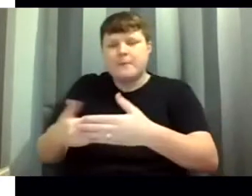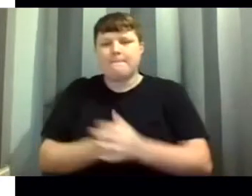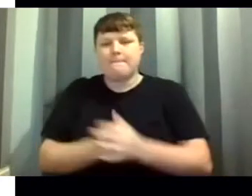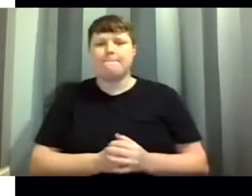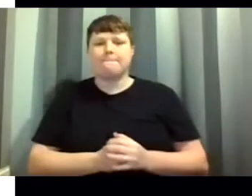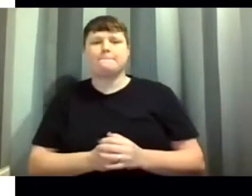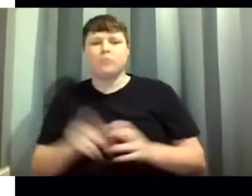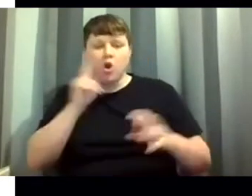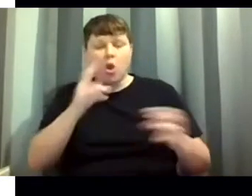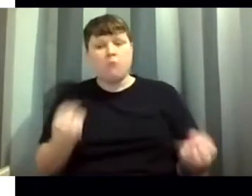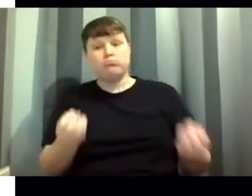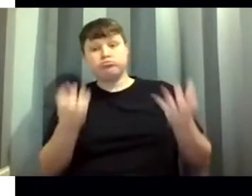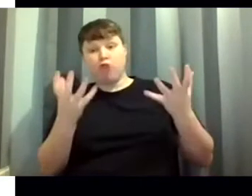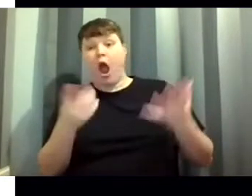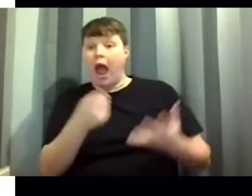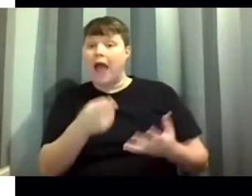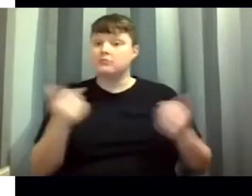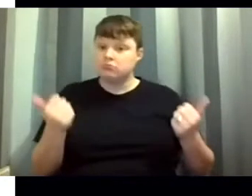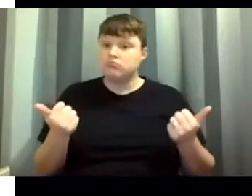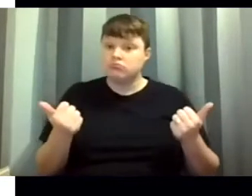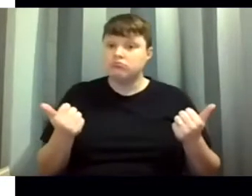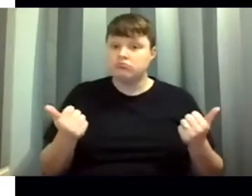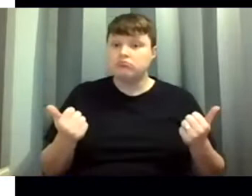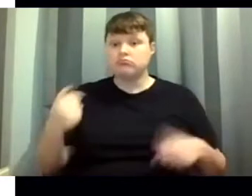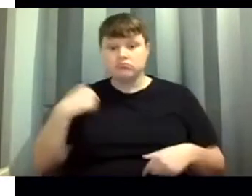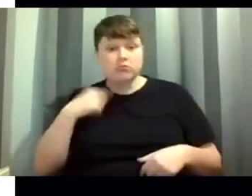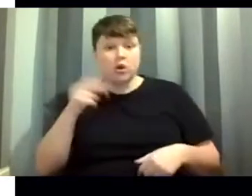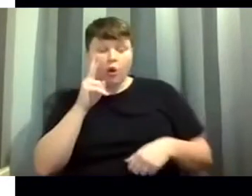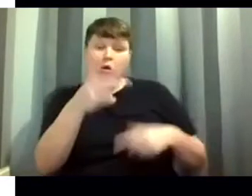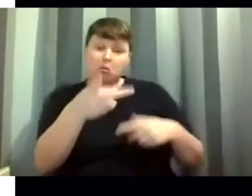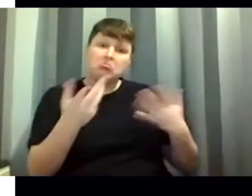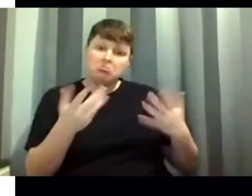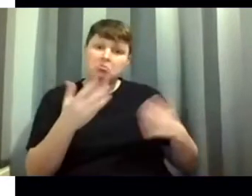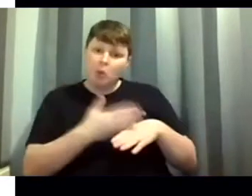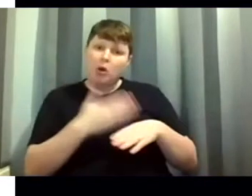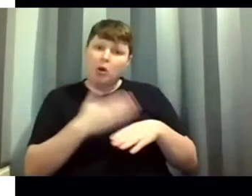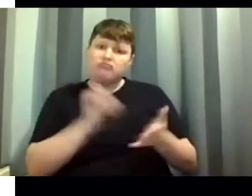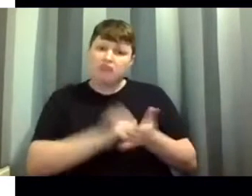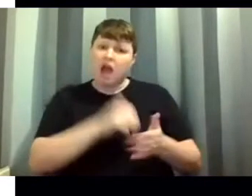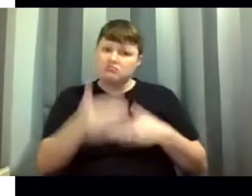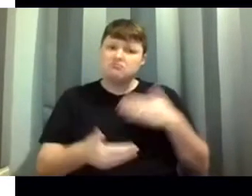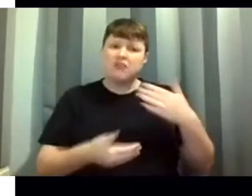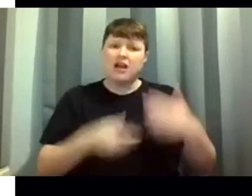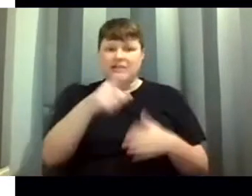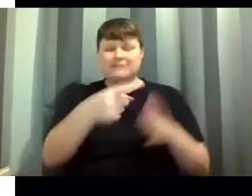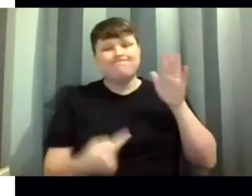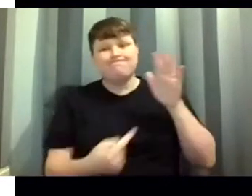as a meteorologist. It's working in the right way and that's important! I'm going to show you two